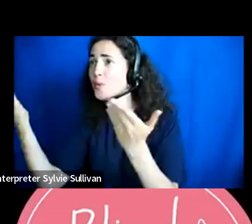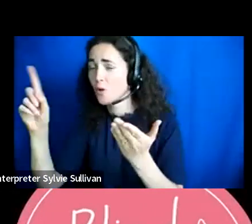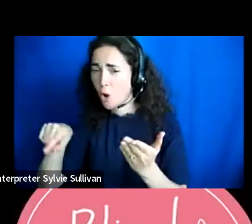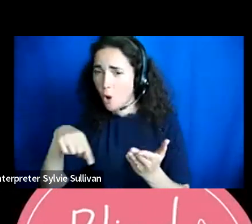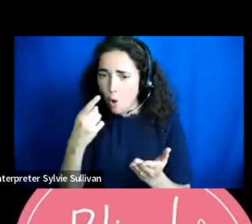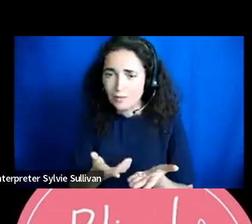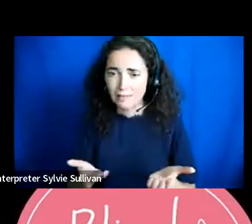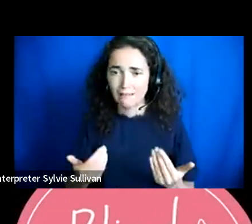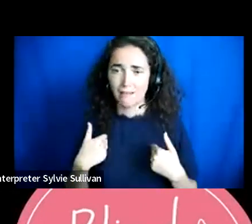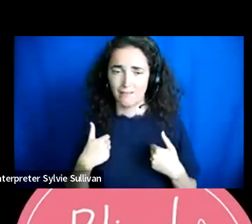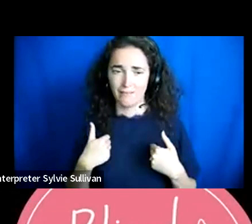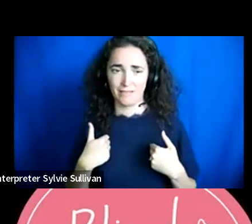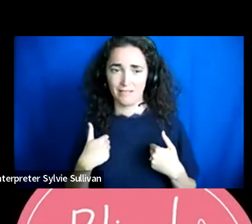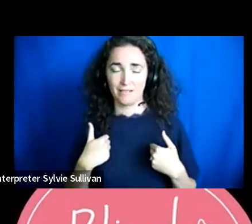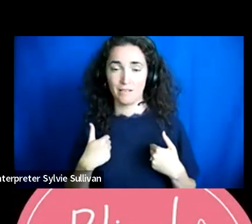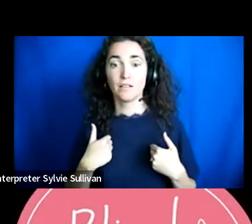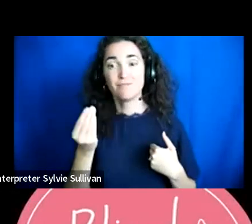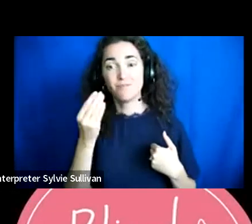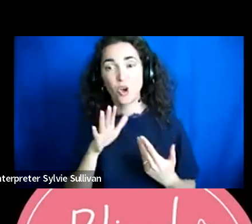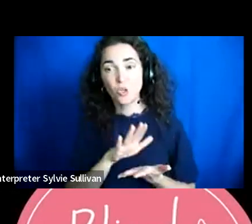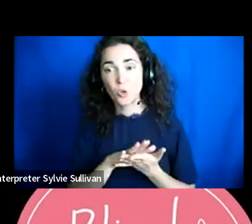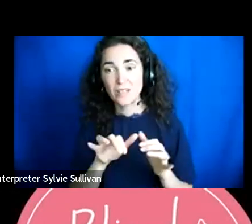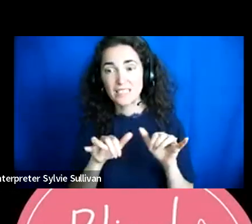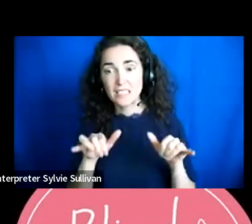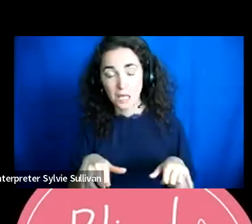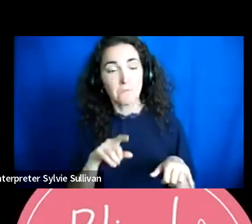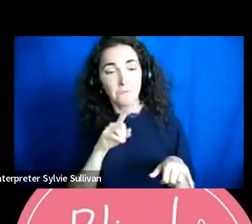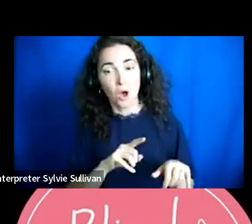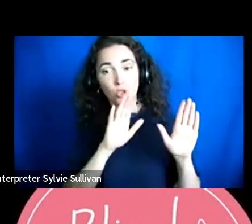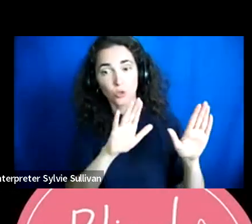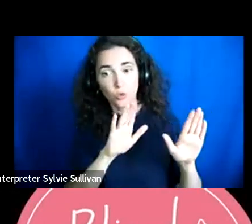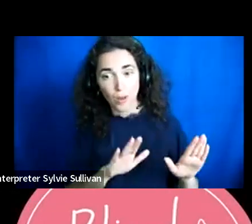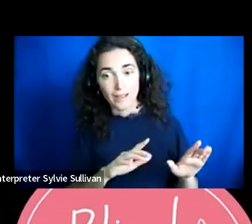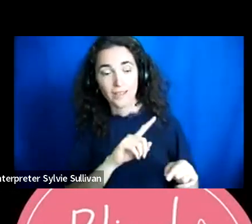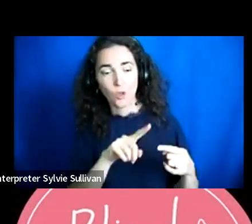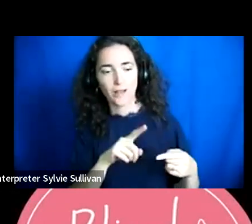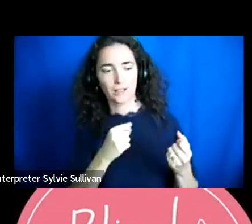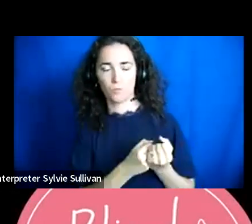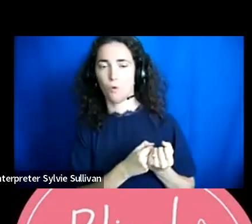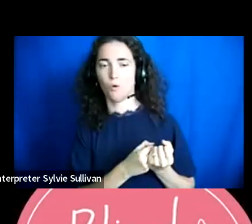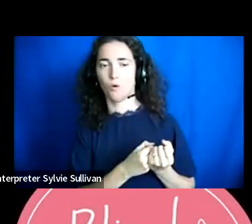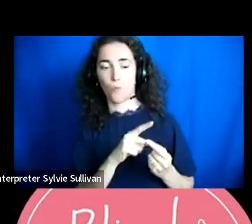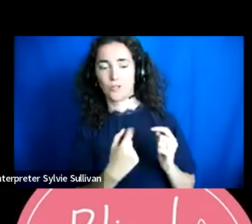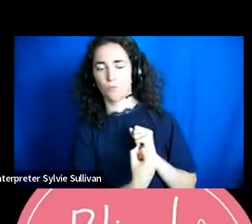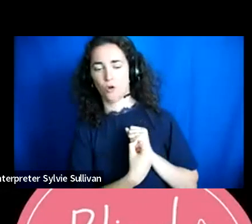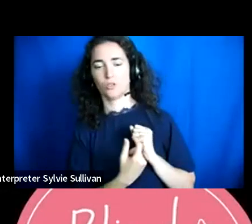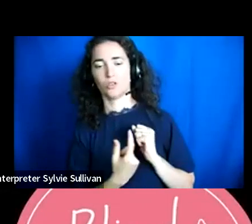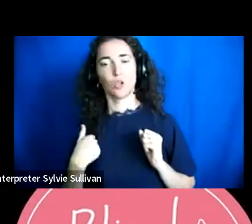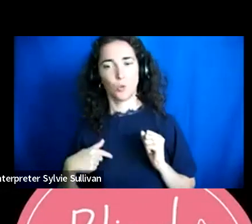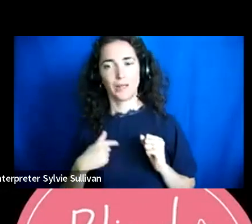School systems are great when they work for you. We have been very blessed.